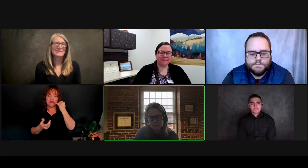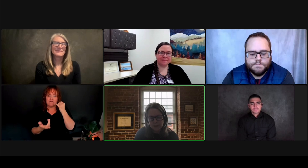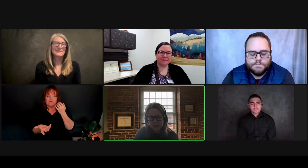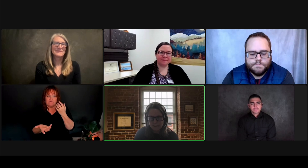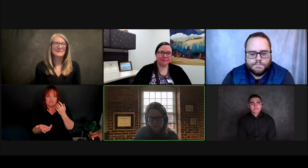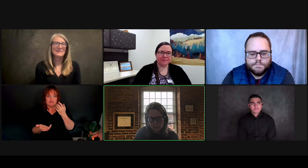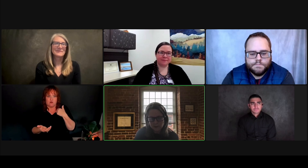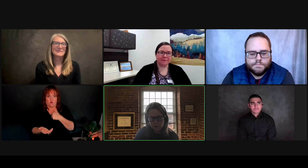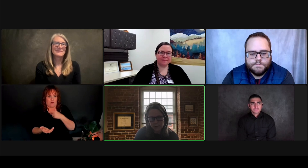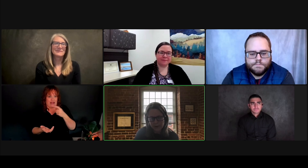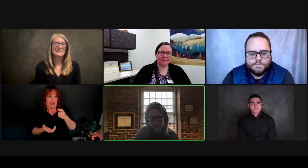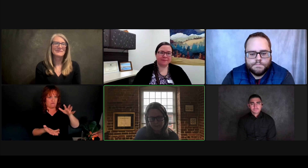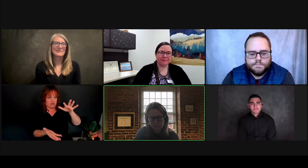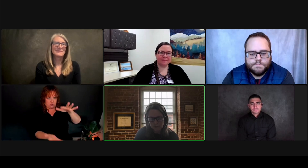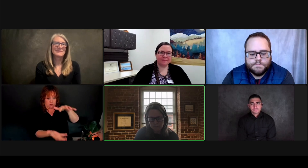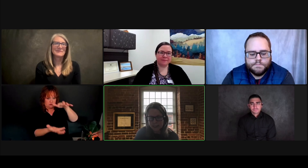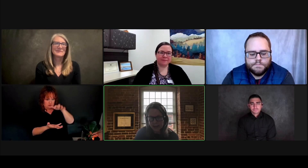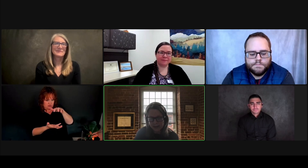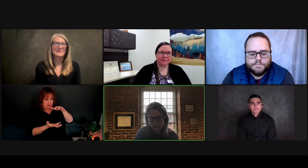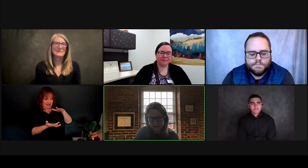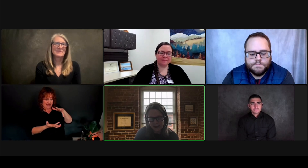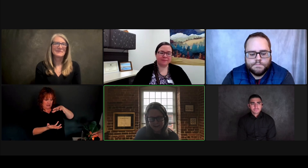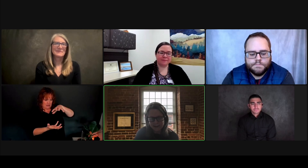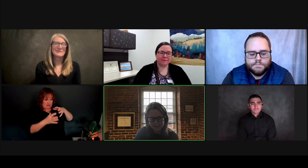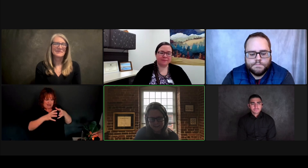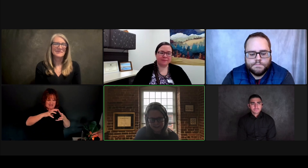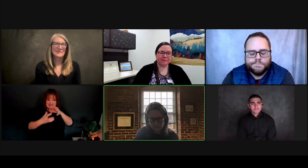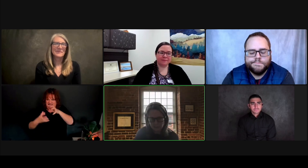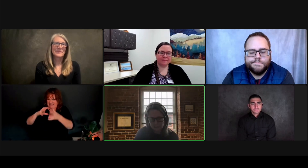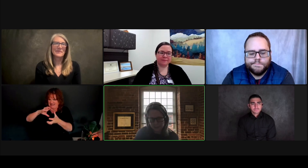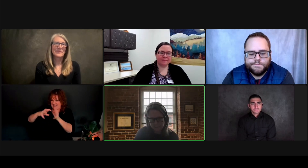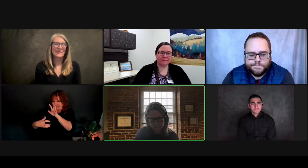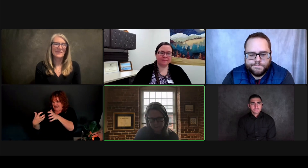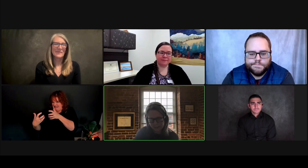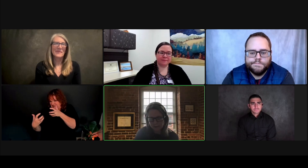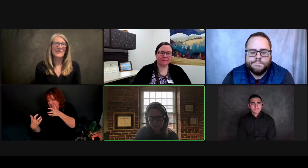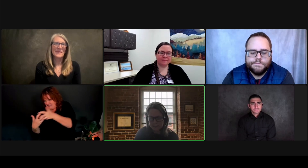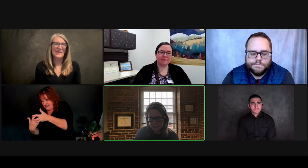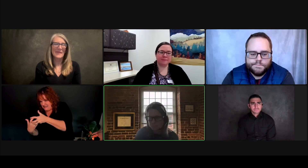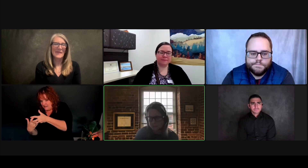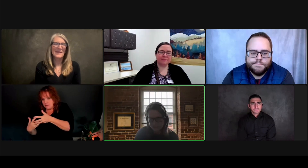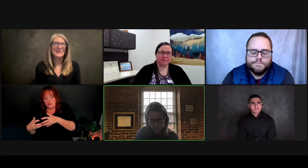if it was created from the beginning as accessible media or accessible material.